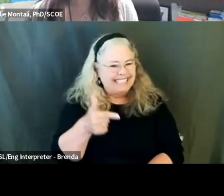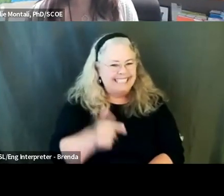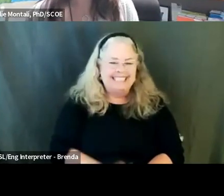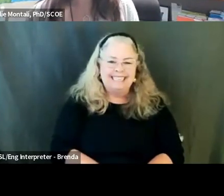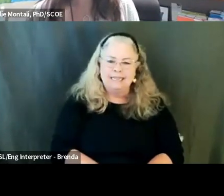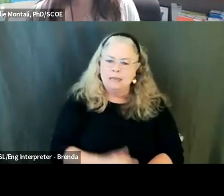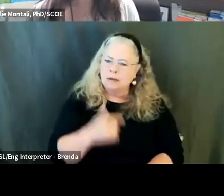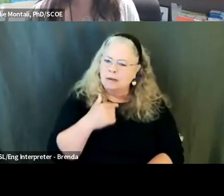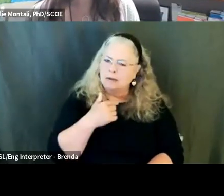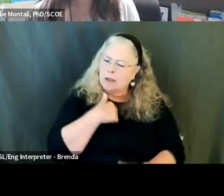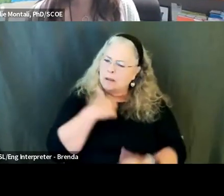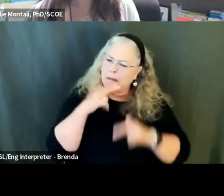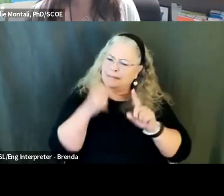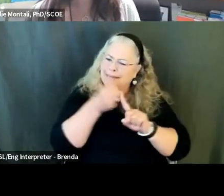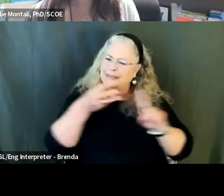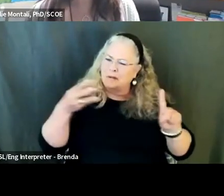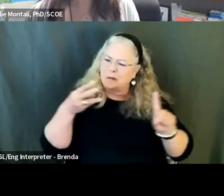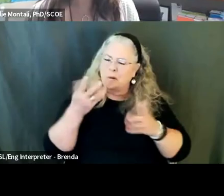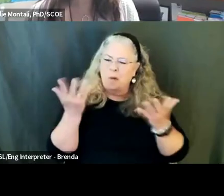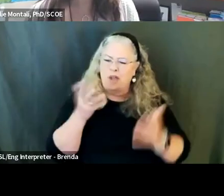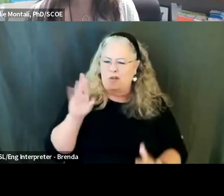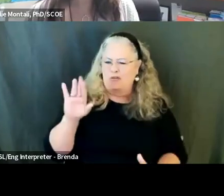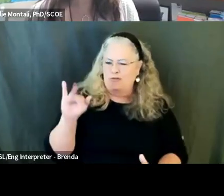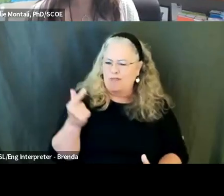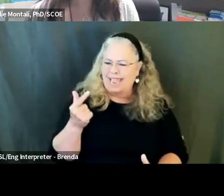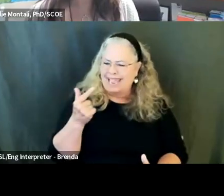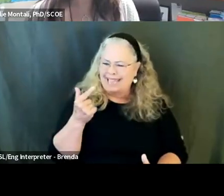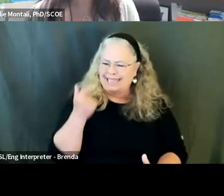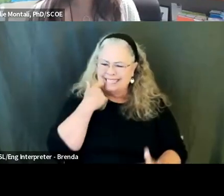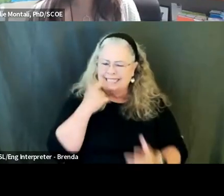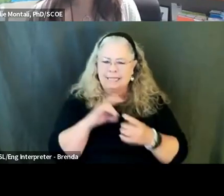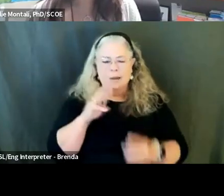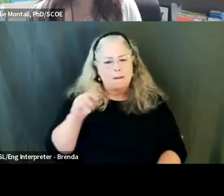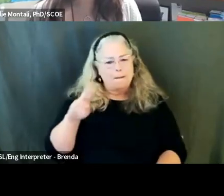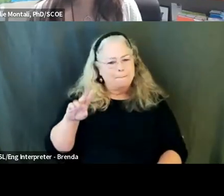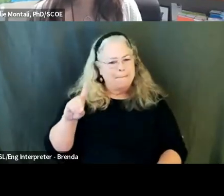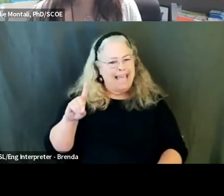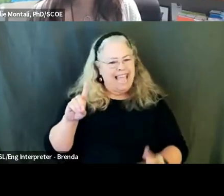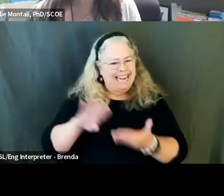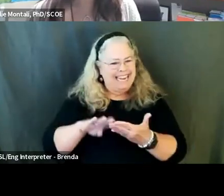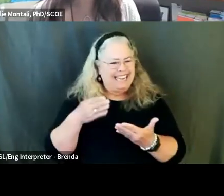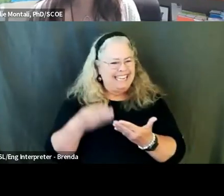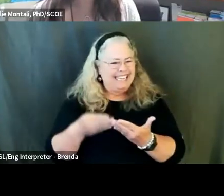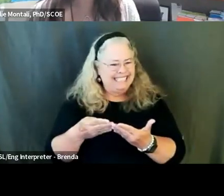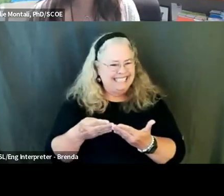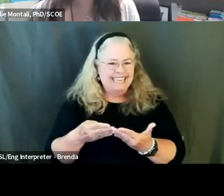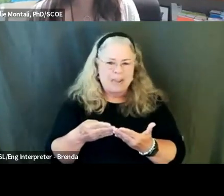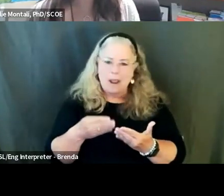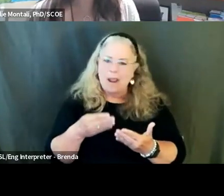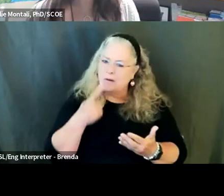just build on some of what Craig said thinking of the mud kitchen. Just being willing to say